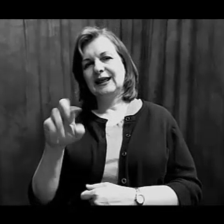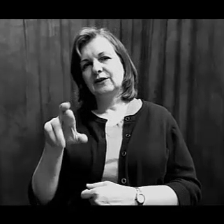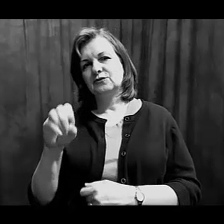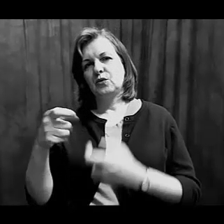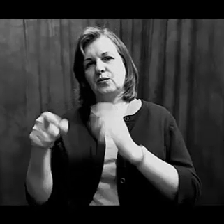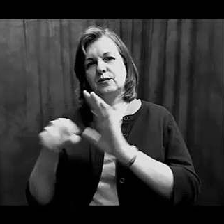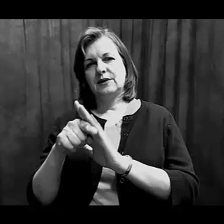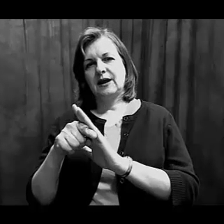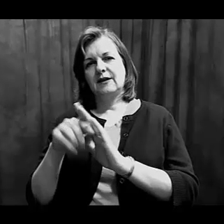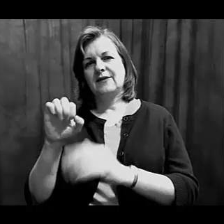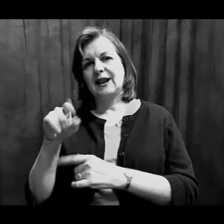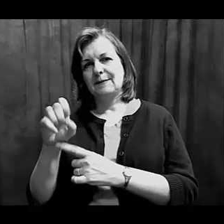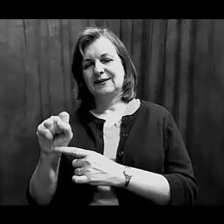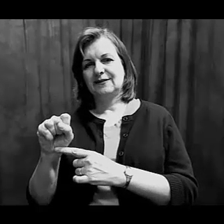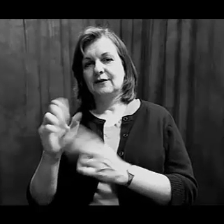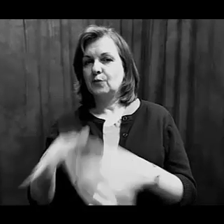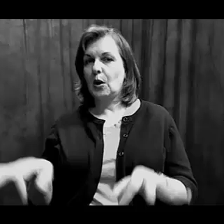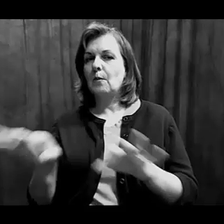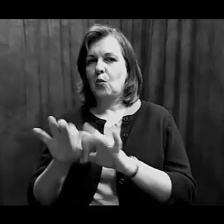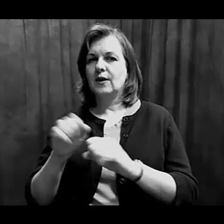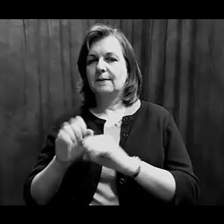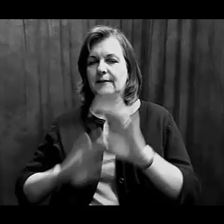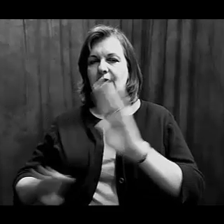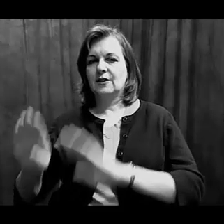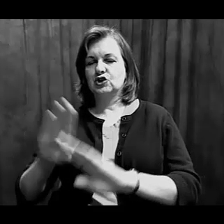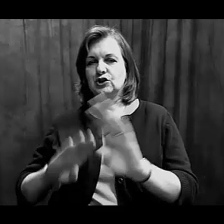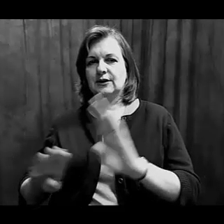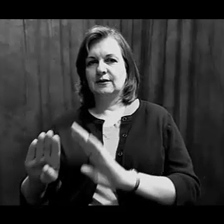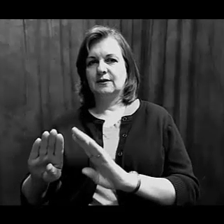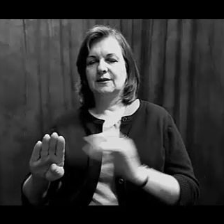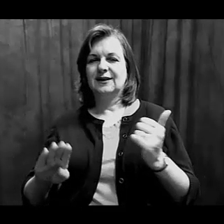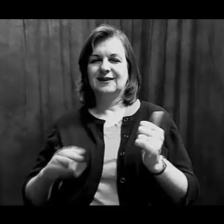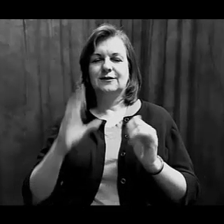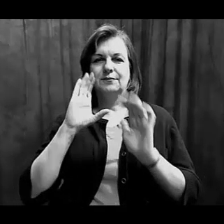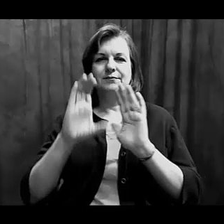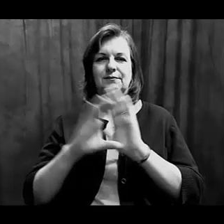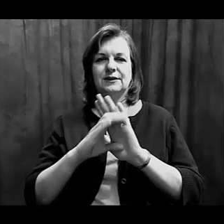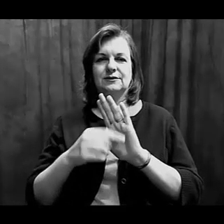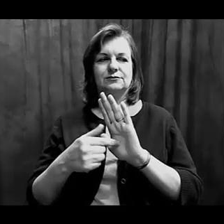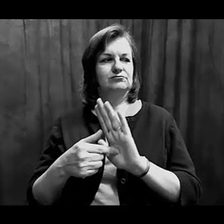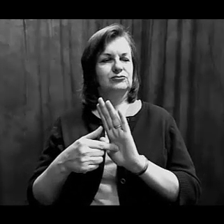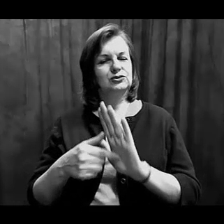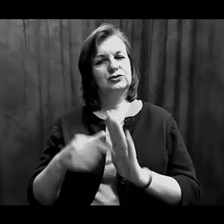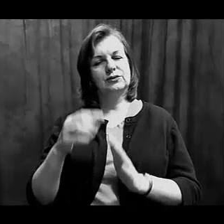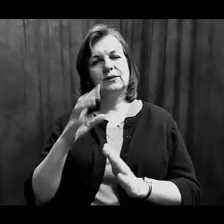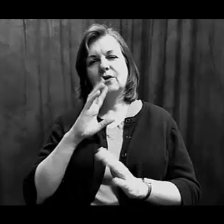elements we're gonna have to deal with them in biology so here is a representation of